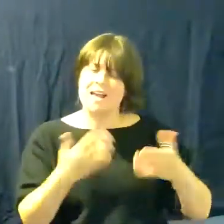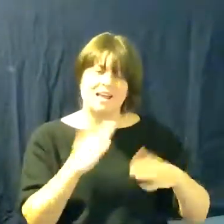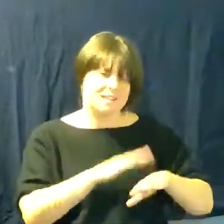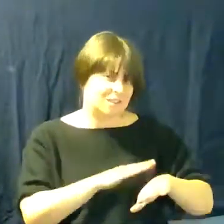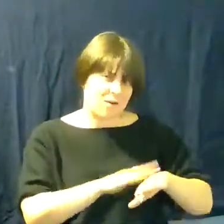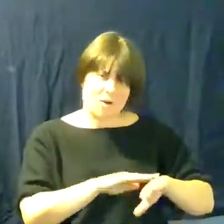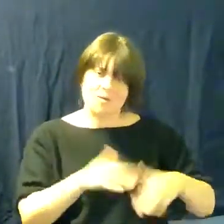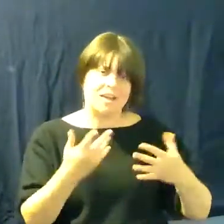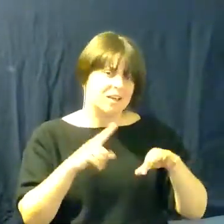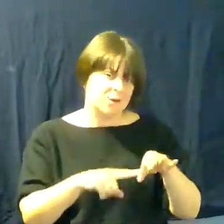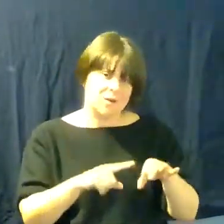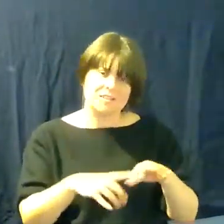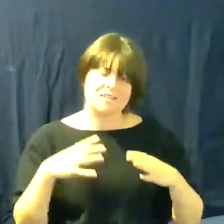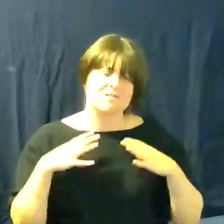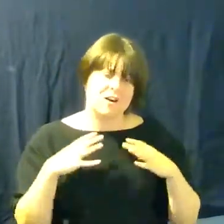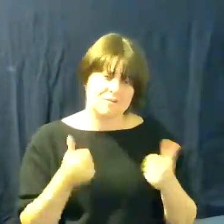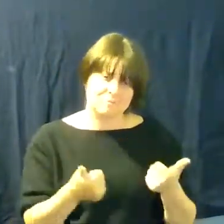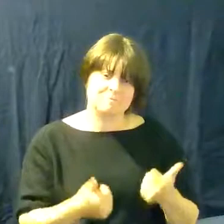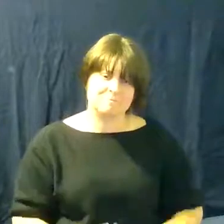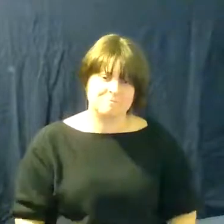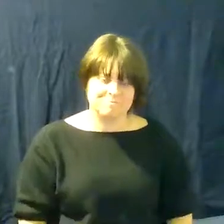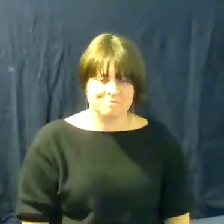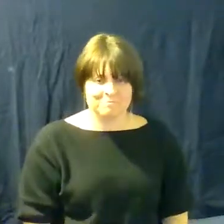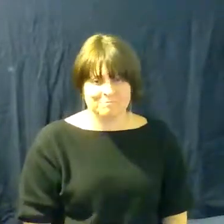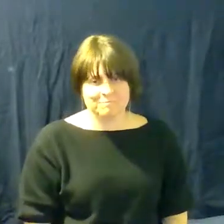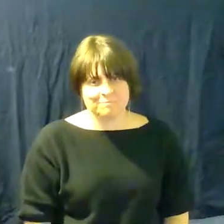today makes you think of something else that you want to know. It's